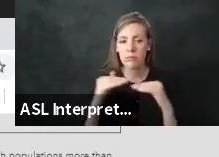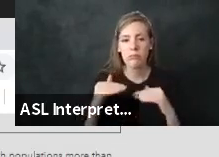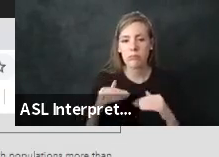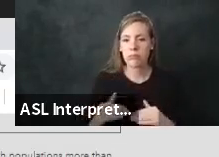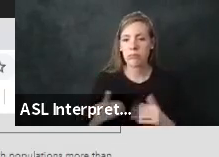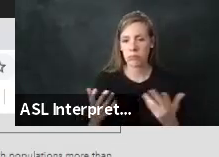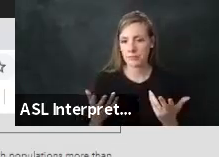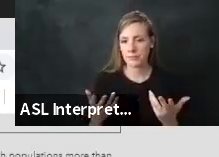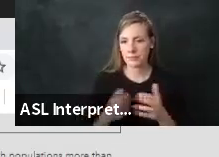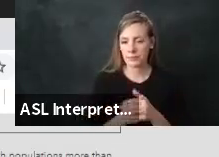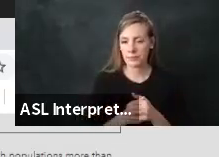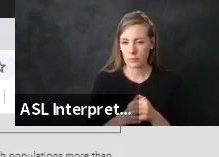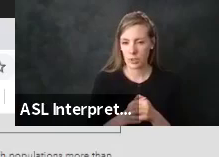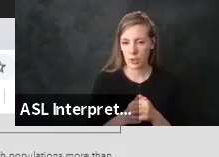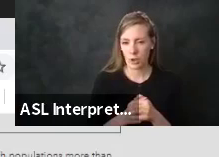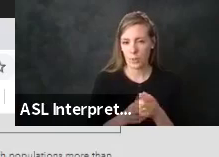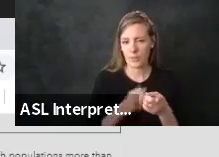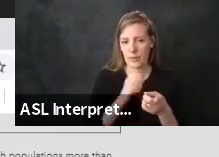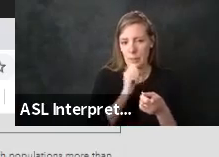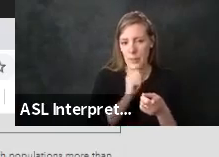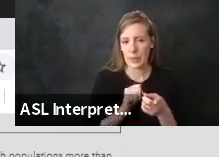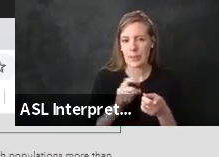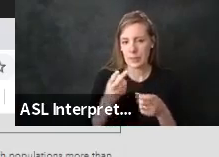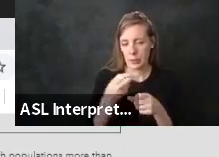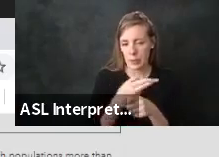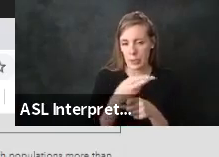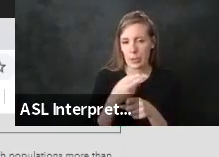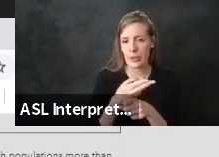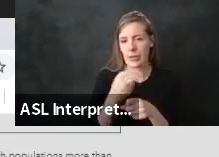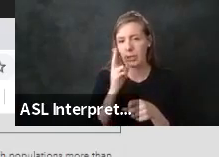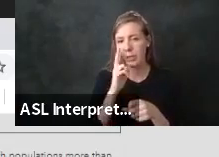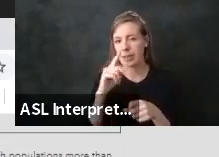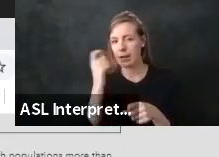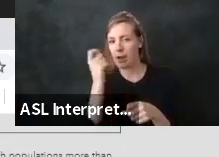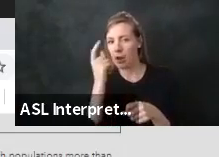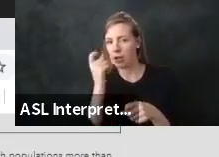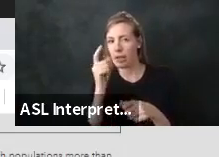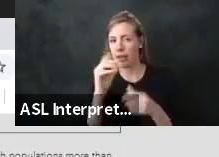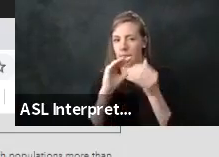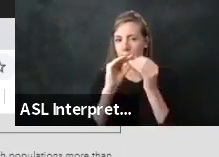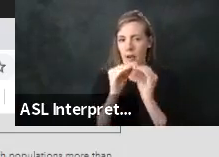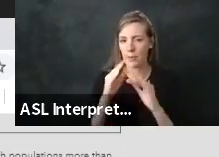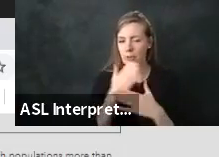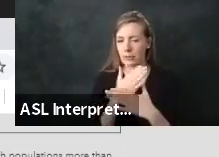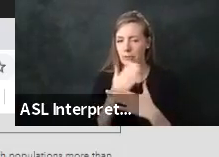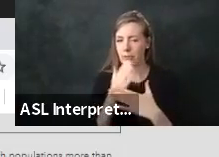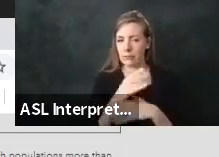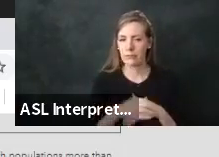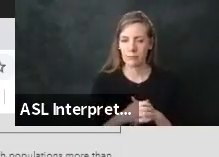here to which the red tie former red tier and the Orange tier.